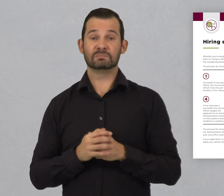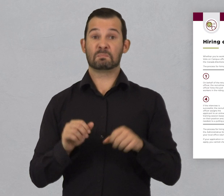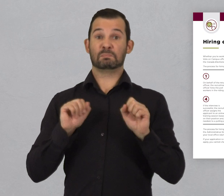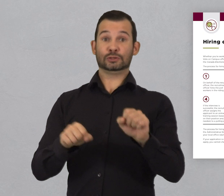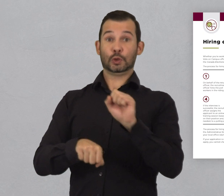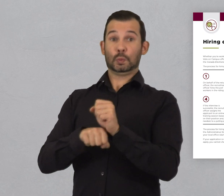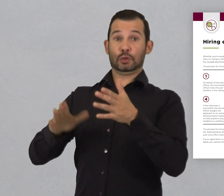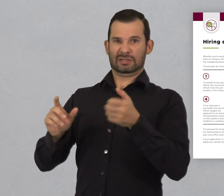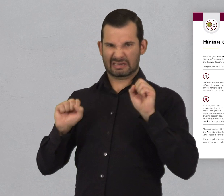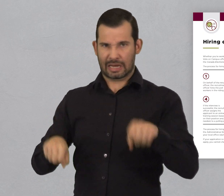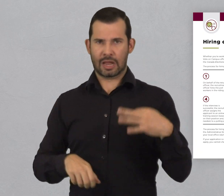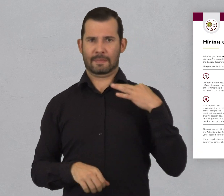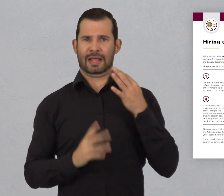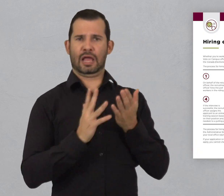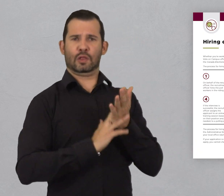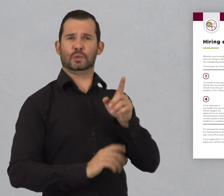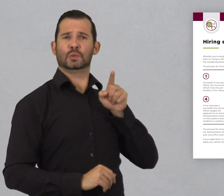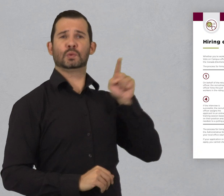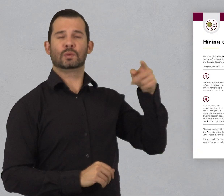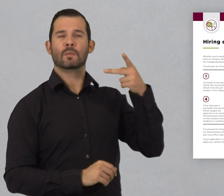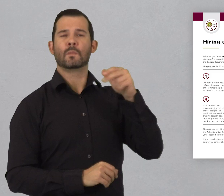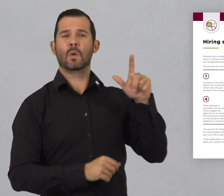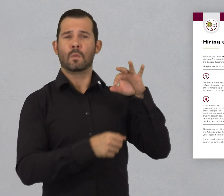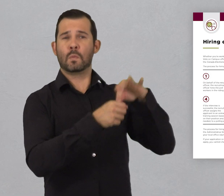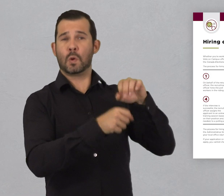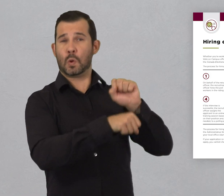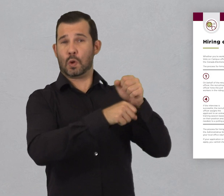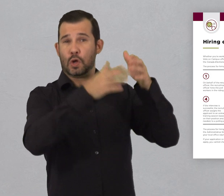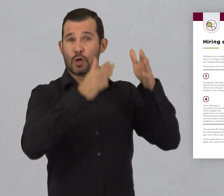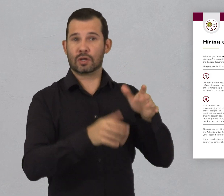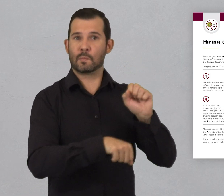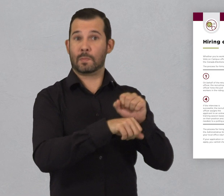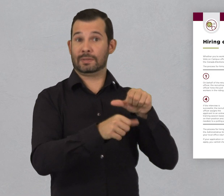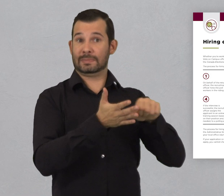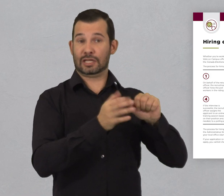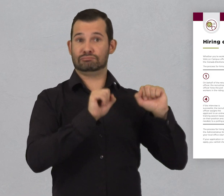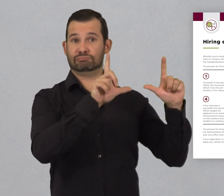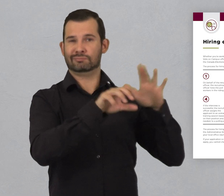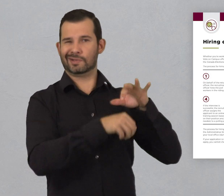2. Potential workers can apply through the Poll Workers Employment page on Elections